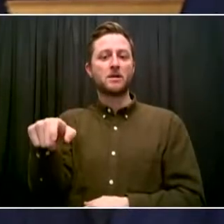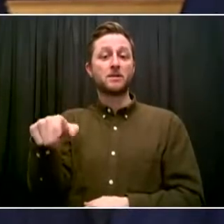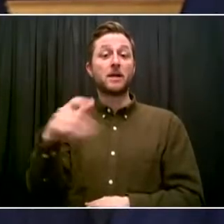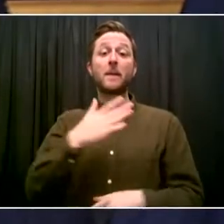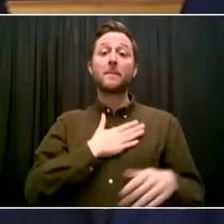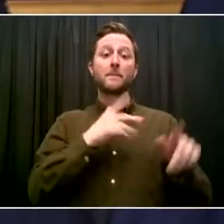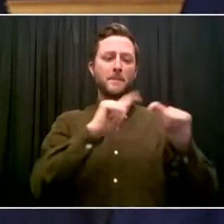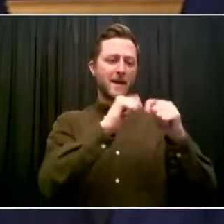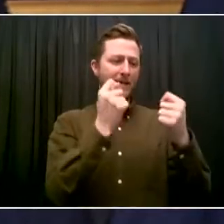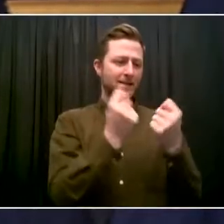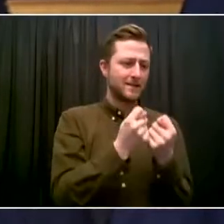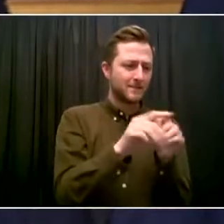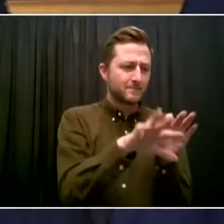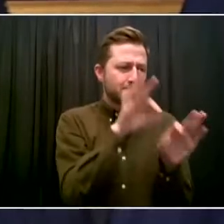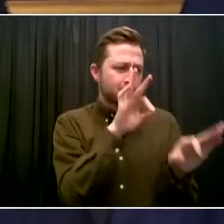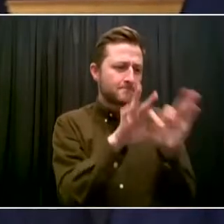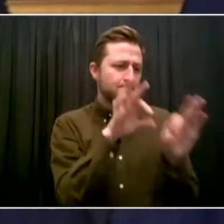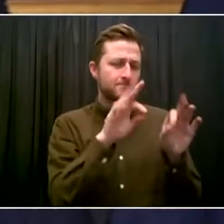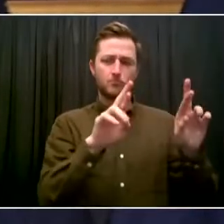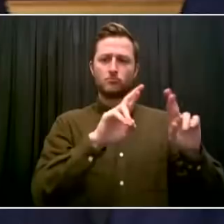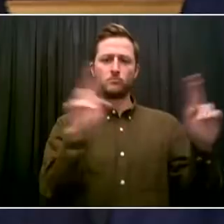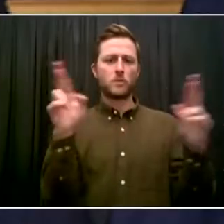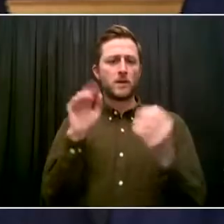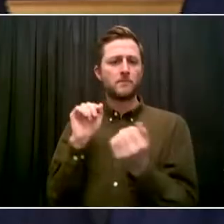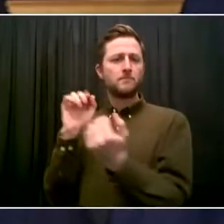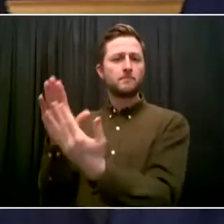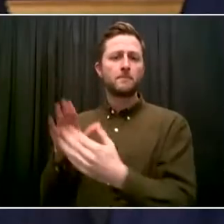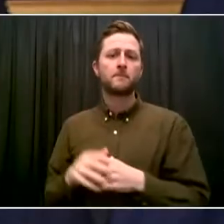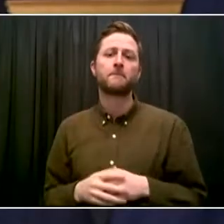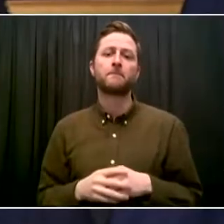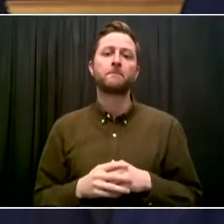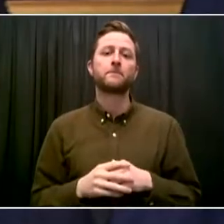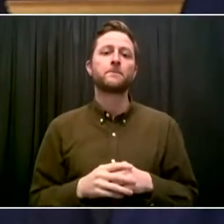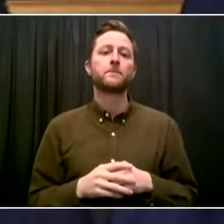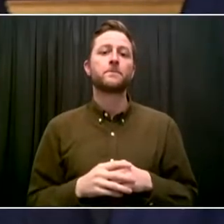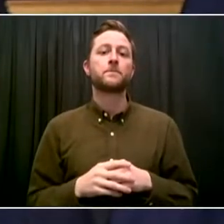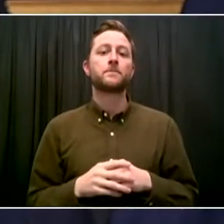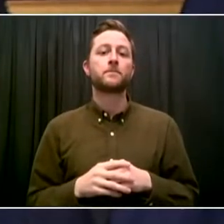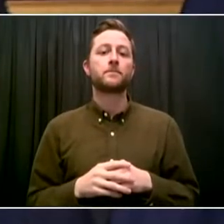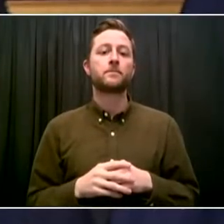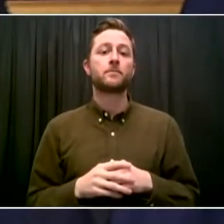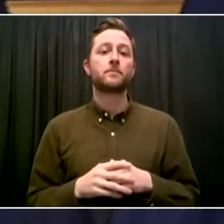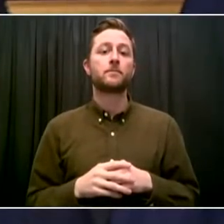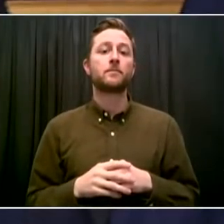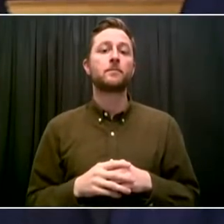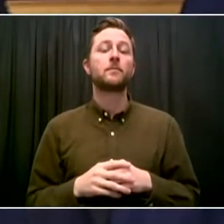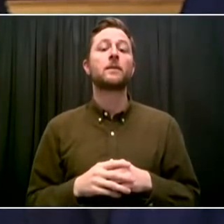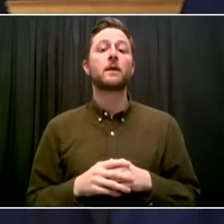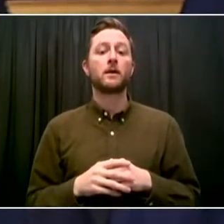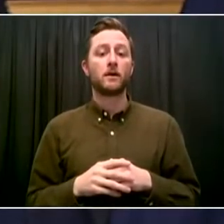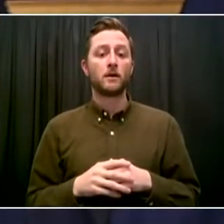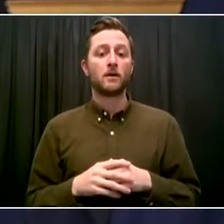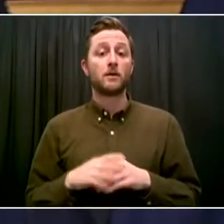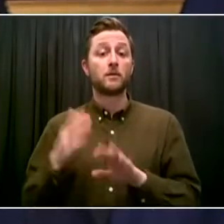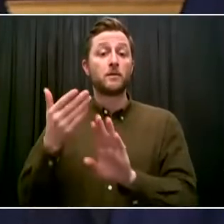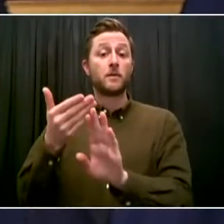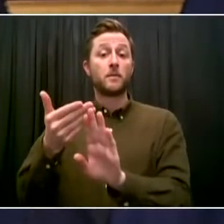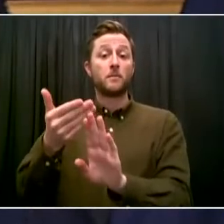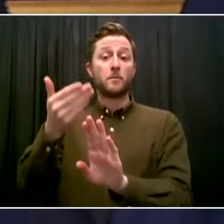WE ARE COMMTITED TO DO THAT WITH THE TEAM WE PUT TOGETHER.